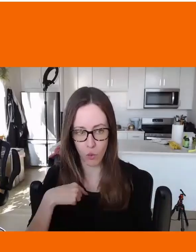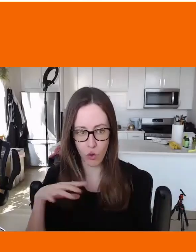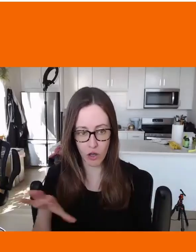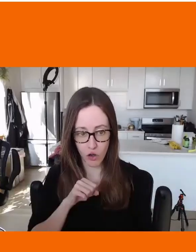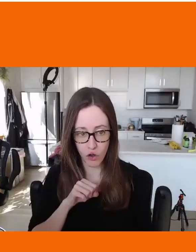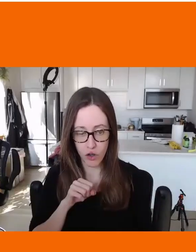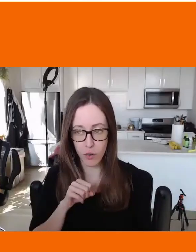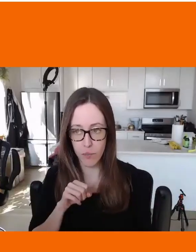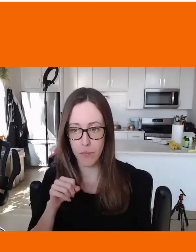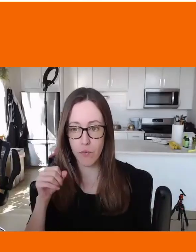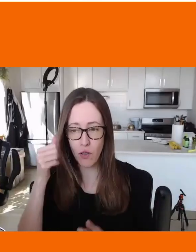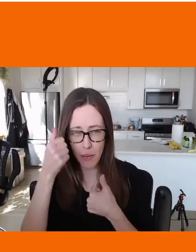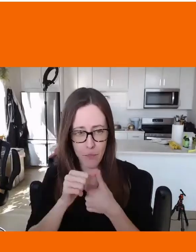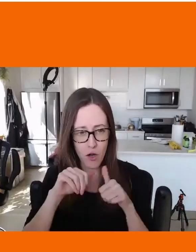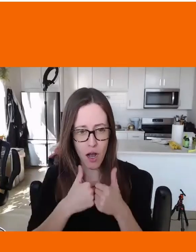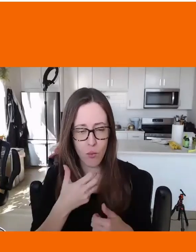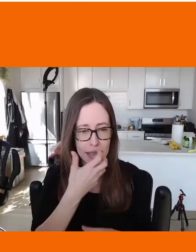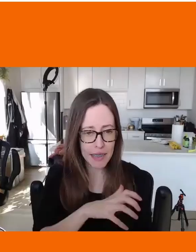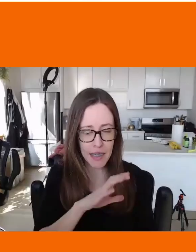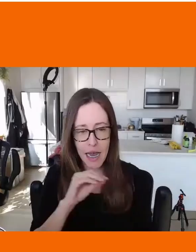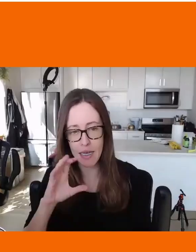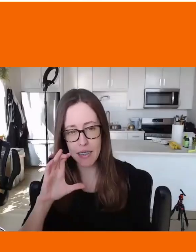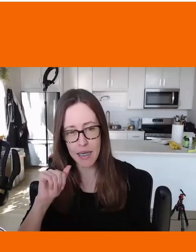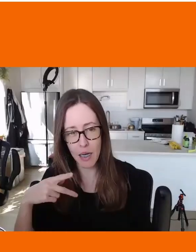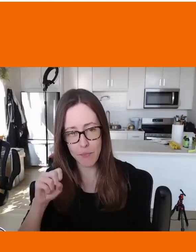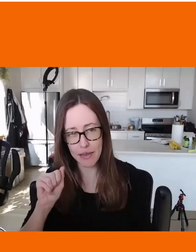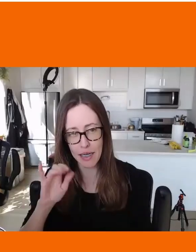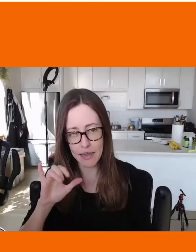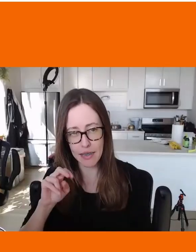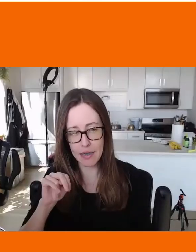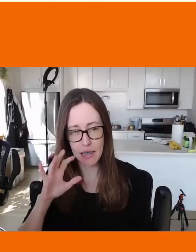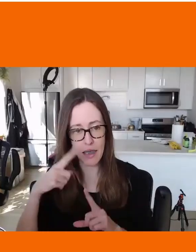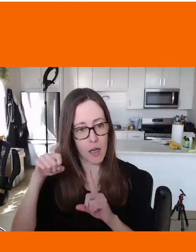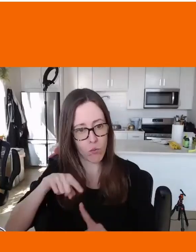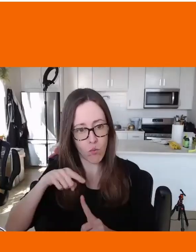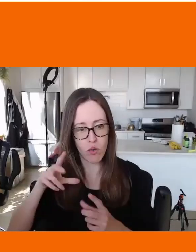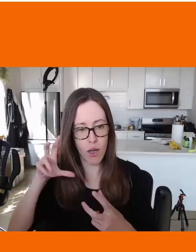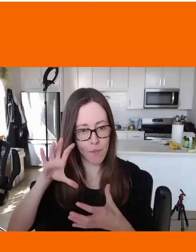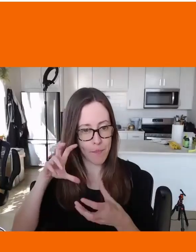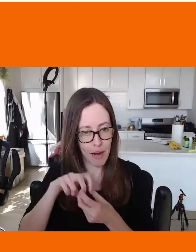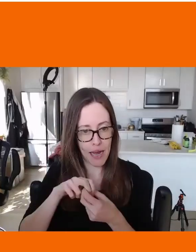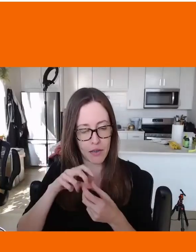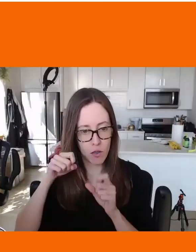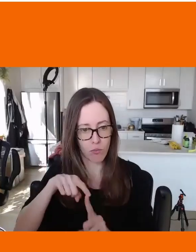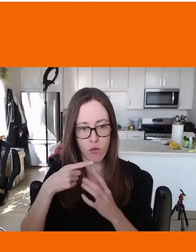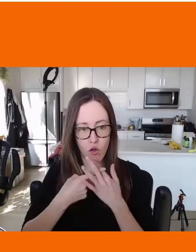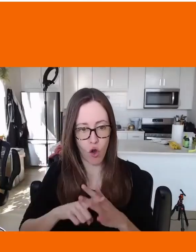This picture shows the approach that we took. If you remember, heat and capsaicin bind to the TRVP1 receptor, and they